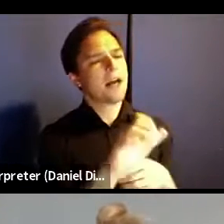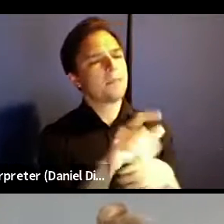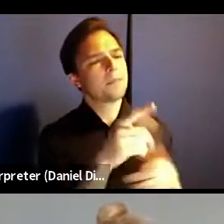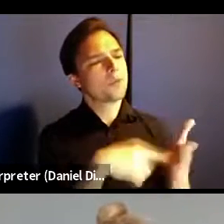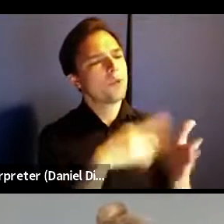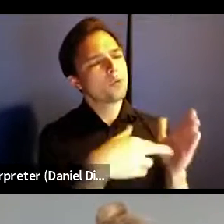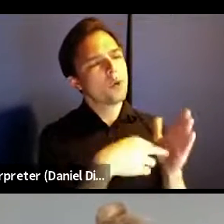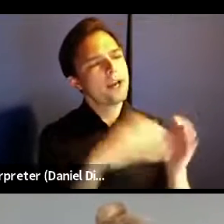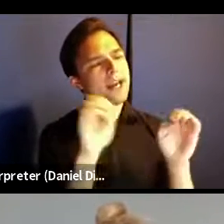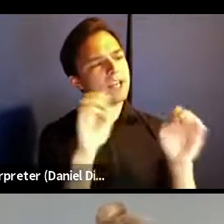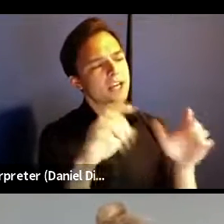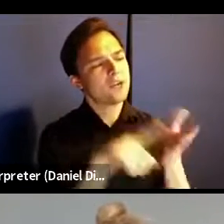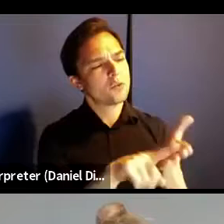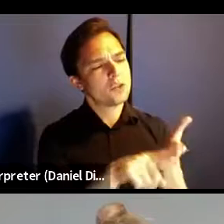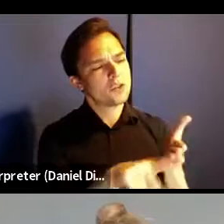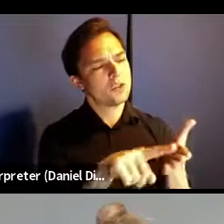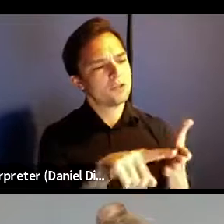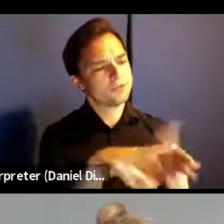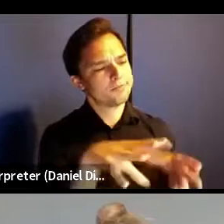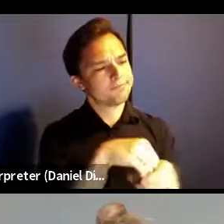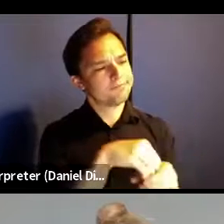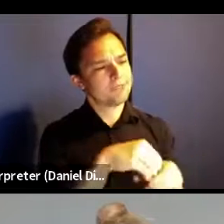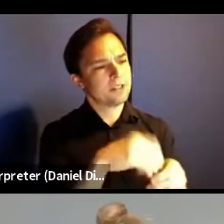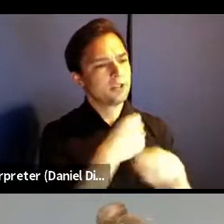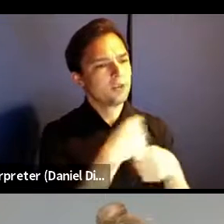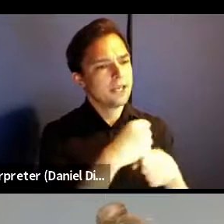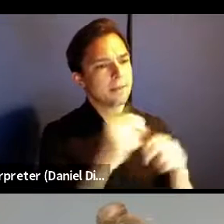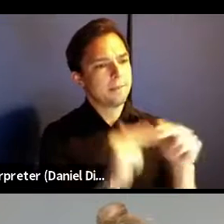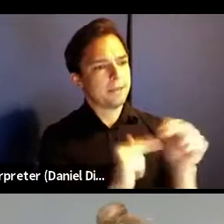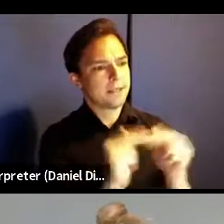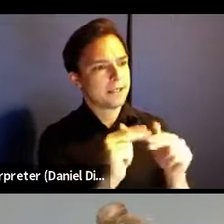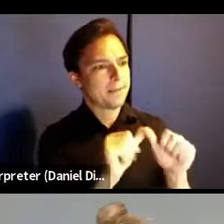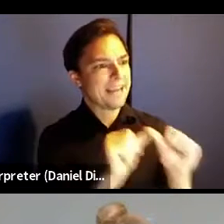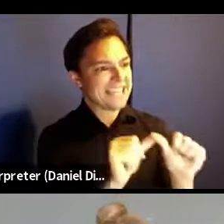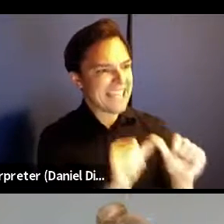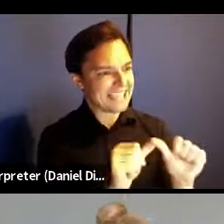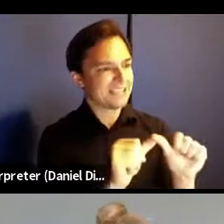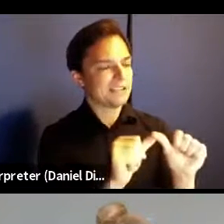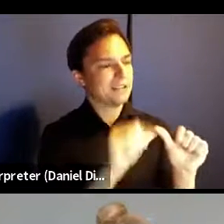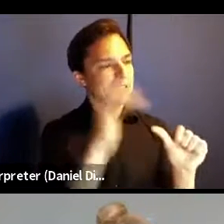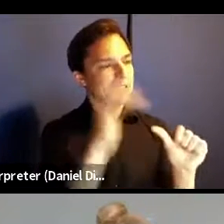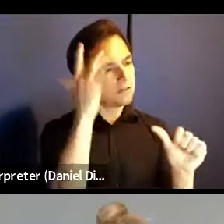and research play in creating, building, maintaining smart communities?